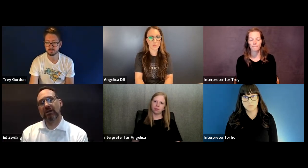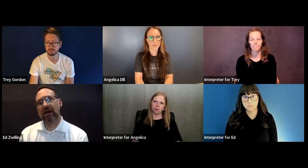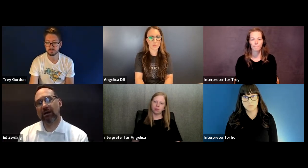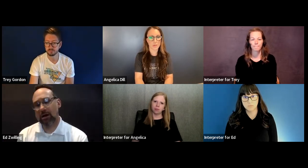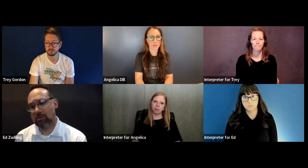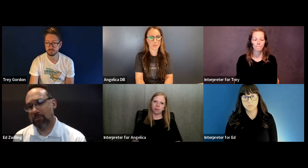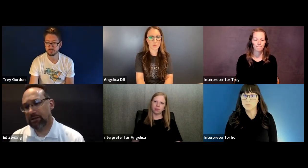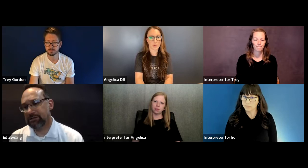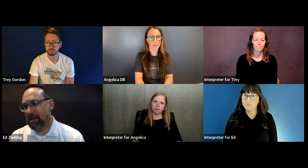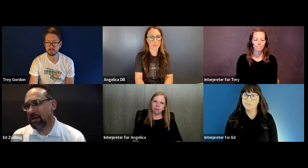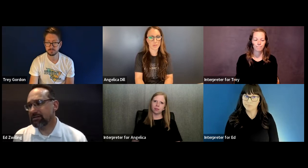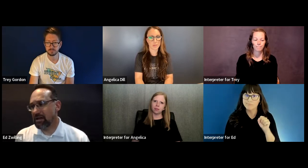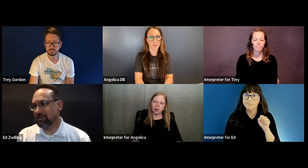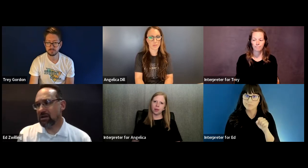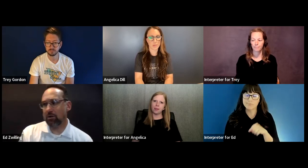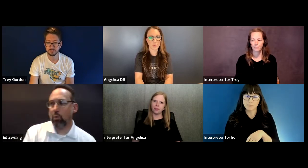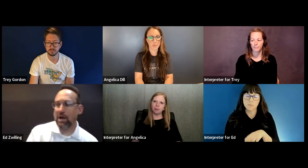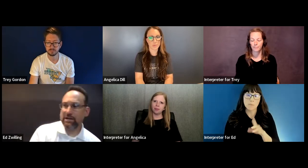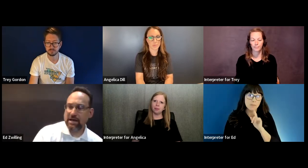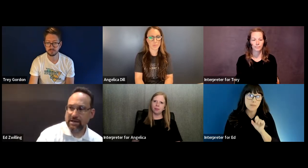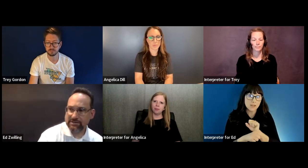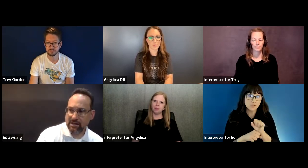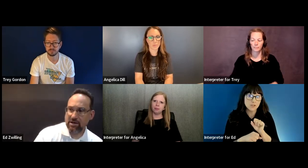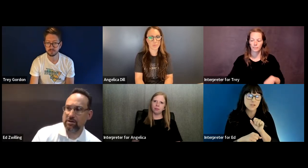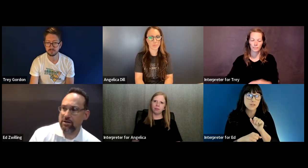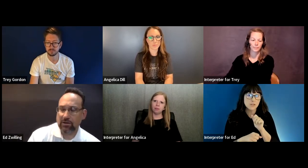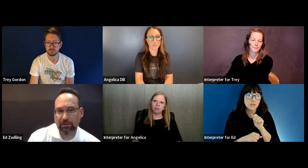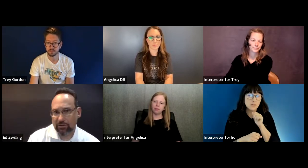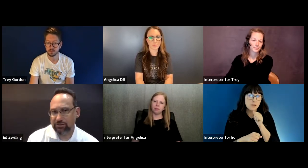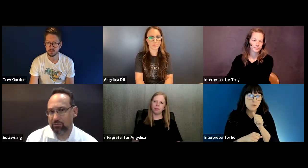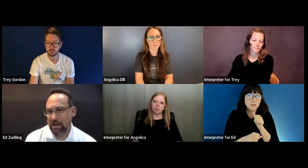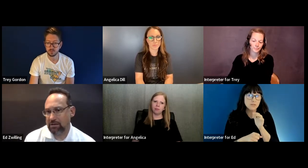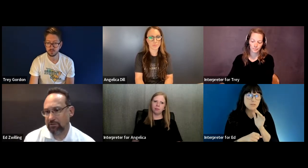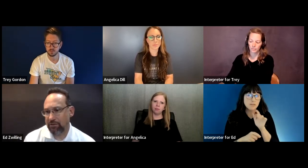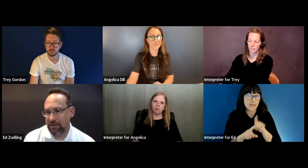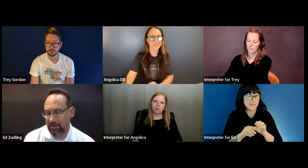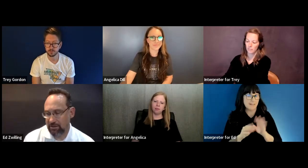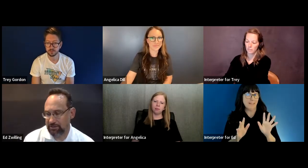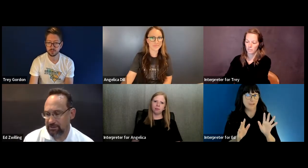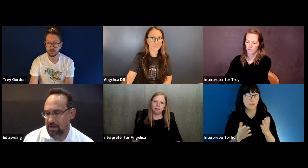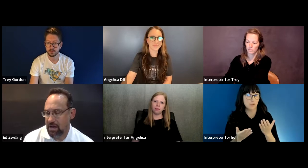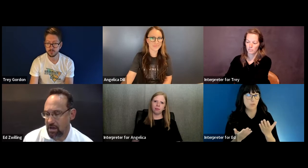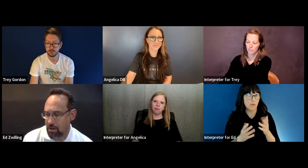yeah um it's it's actually not quite as clear as you might think it is um